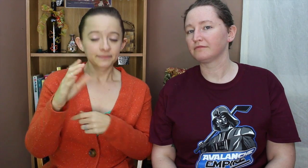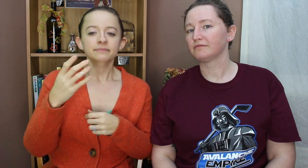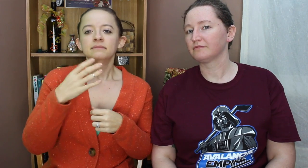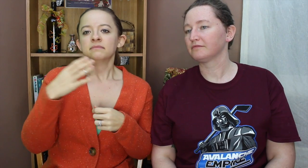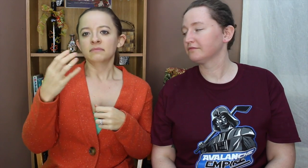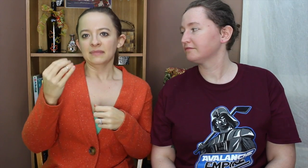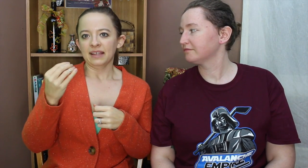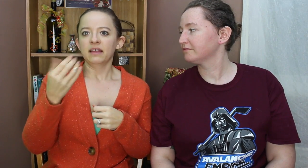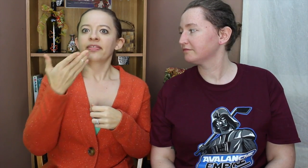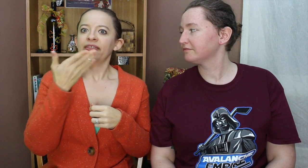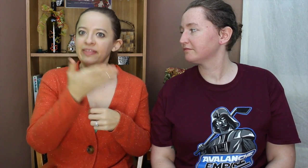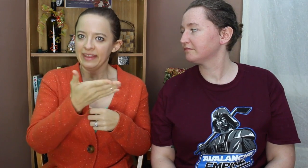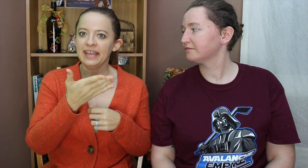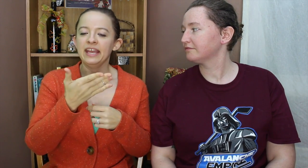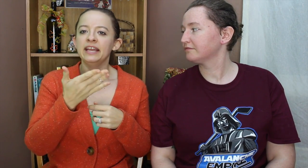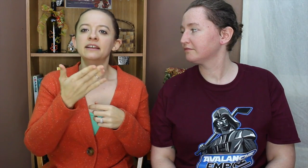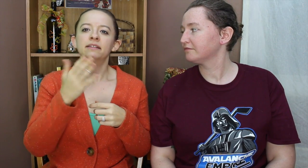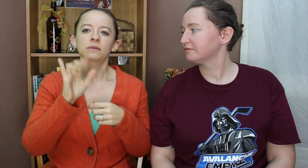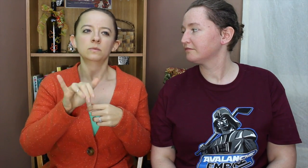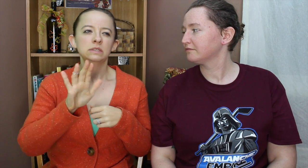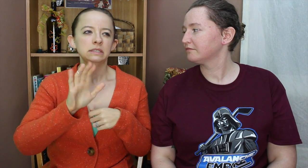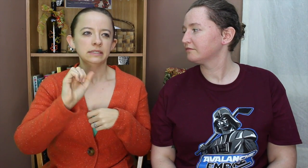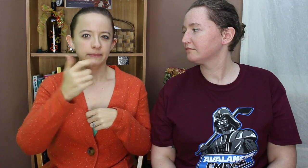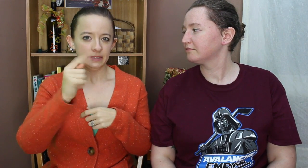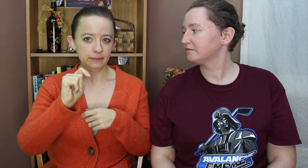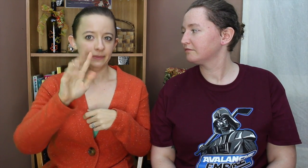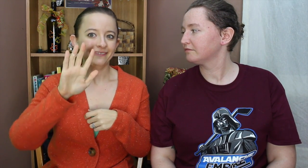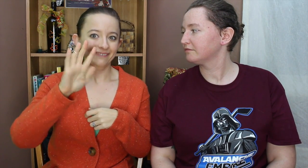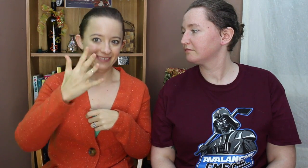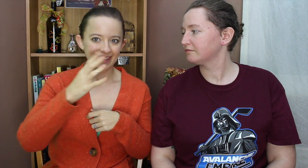Washington DC and there... that was